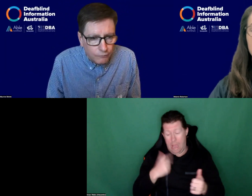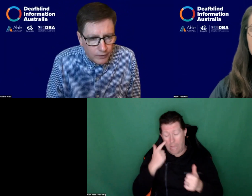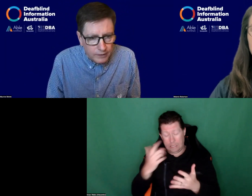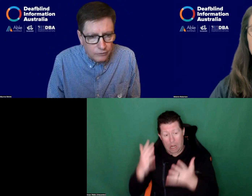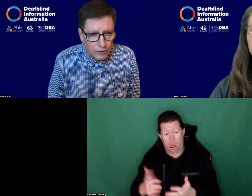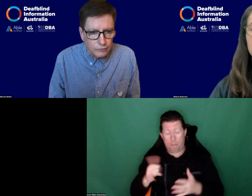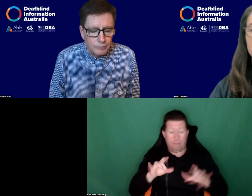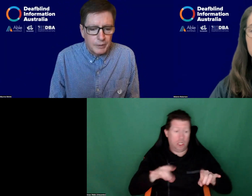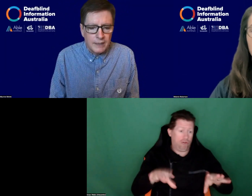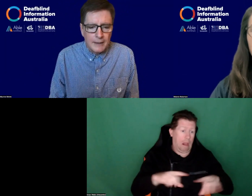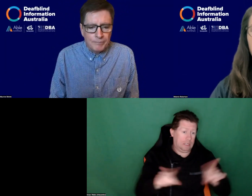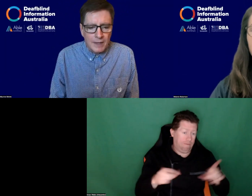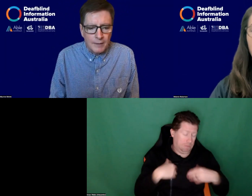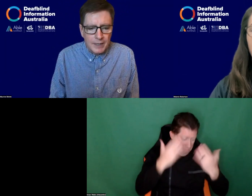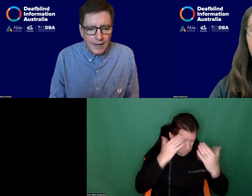Hopefully you don't.